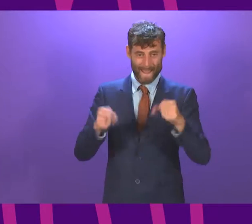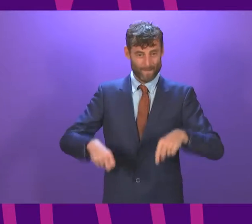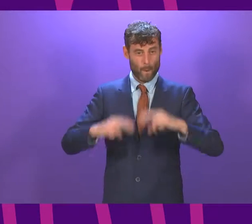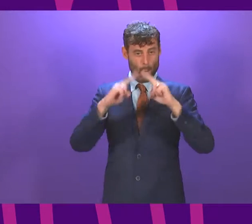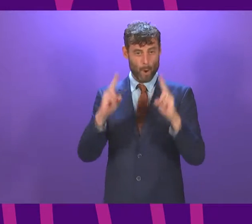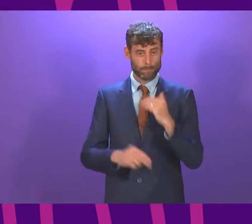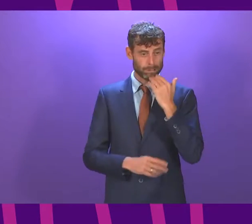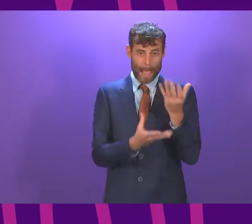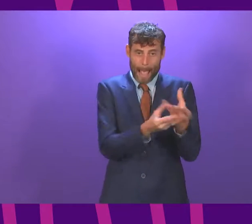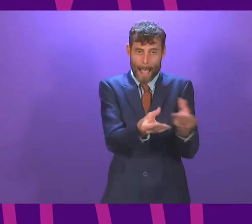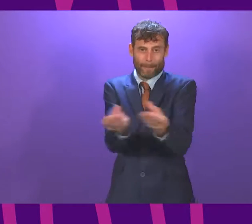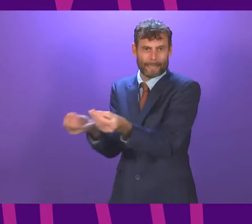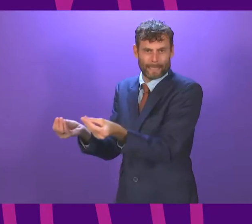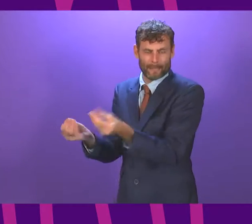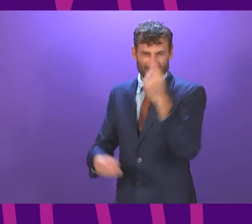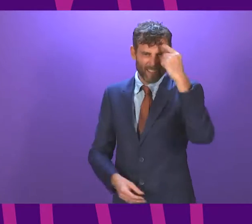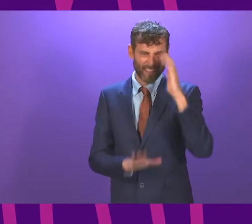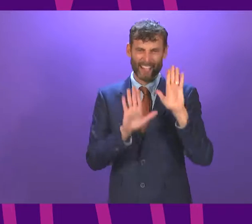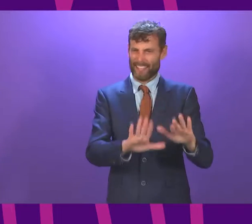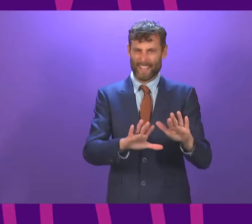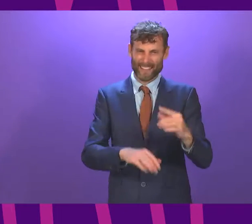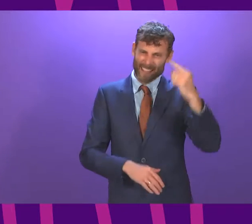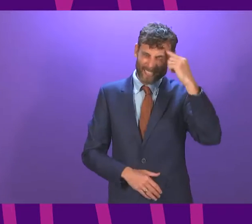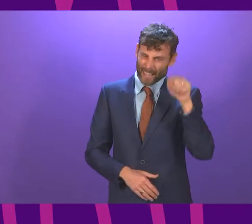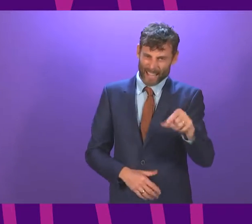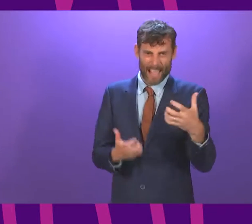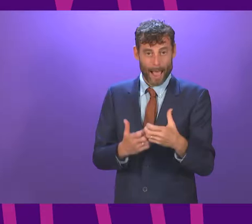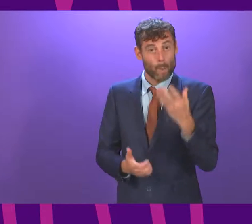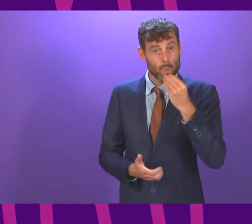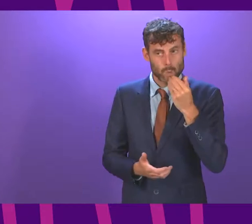to be provided to people arriving on these shores. Siobhian Brown made a very good point—the MOD